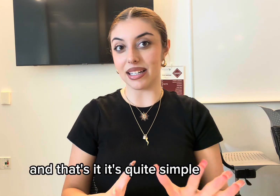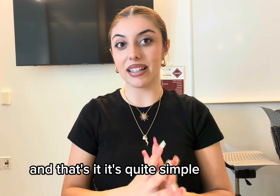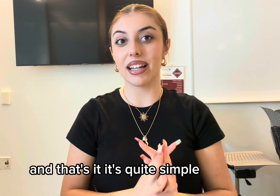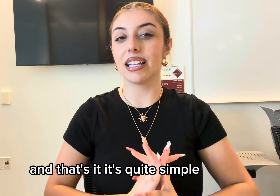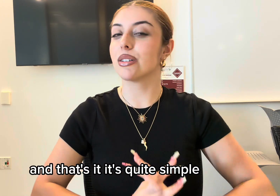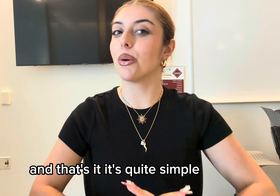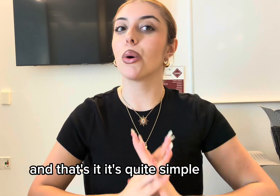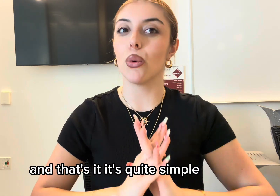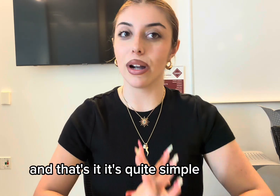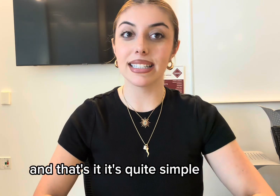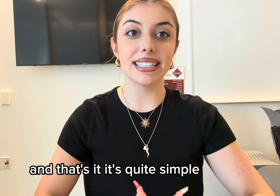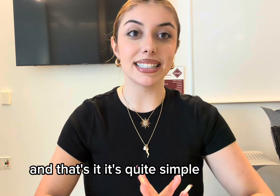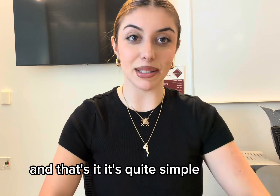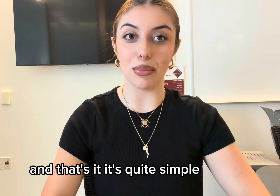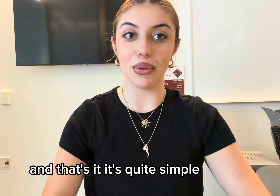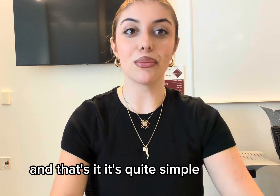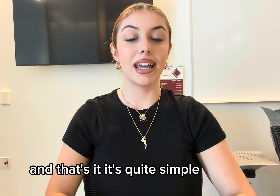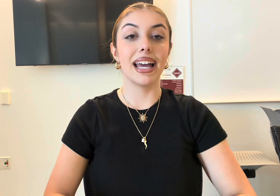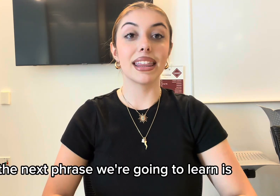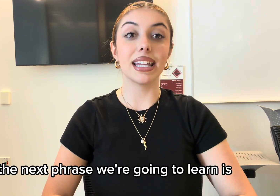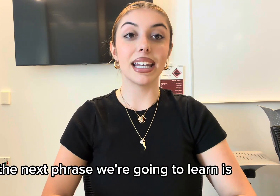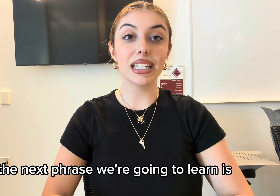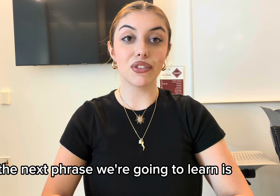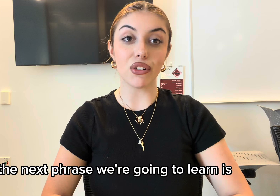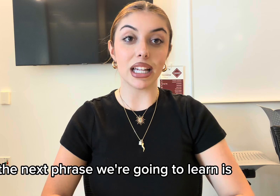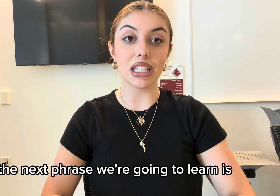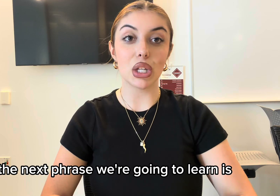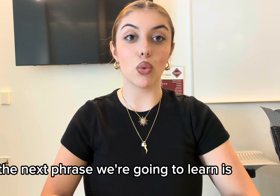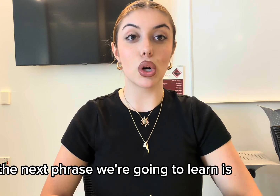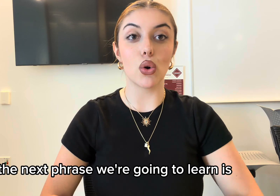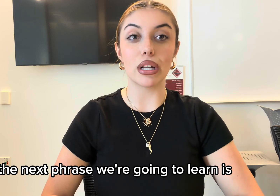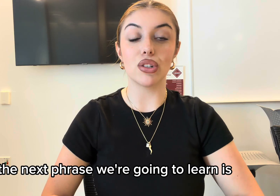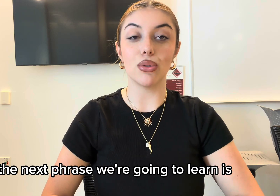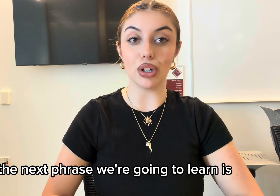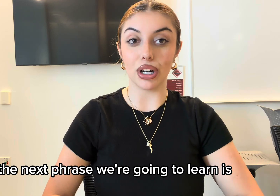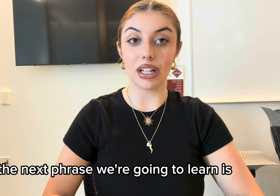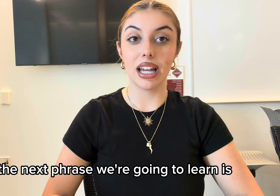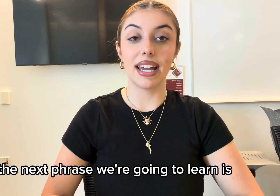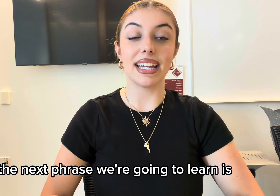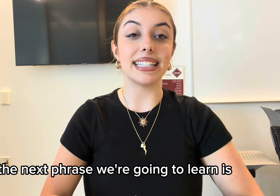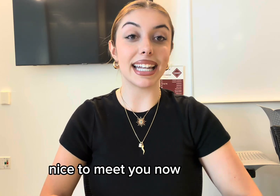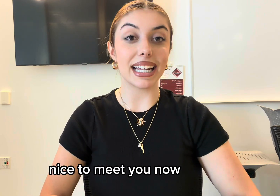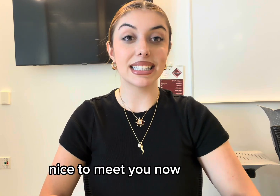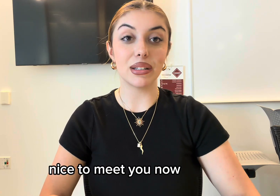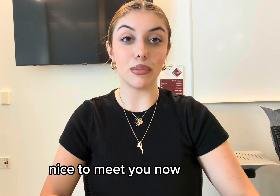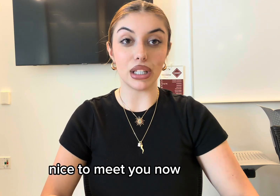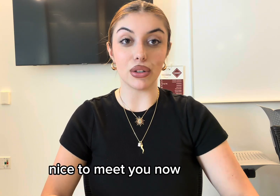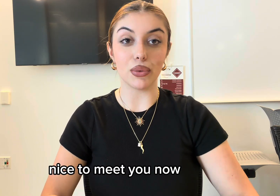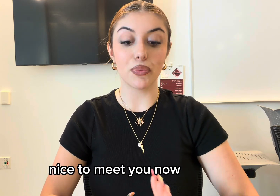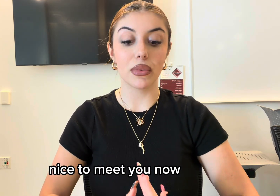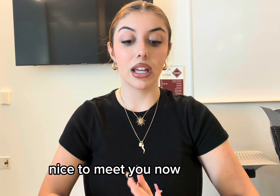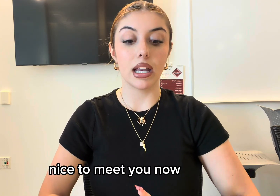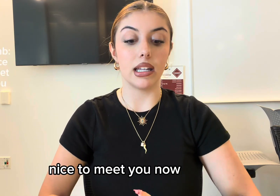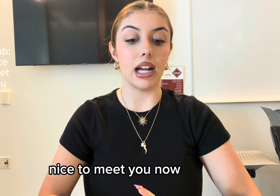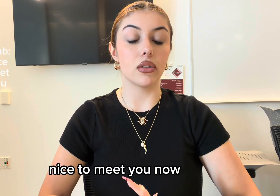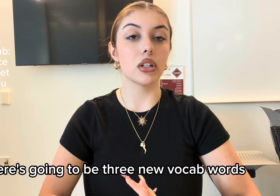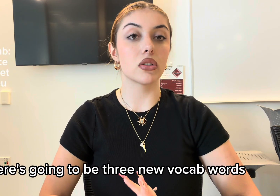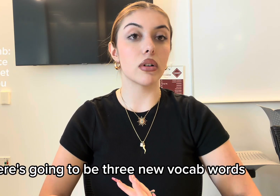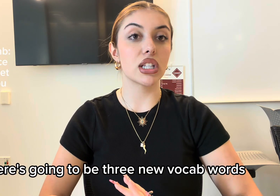it. It's quite simple. The next phrase we're going to learn is nice to meet you. Now, there's going